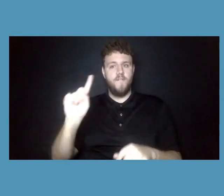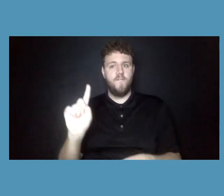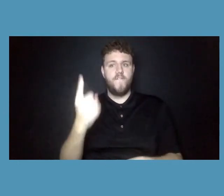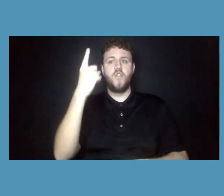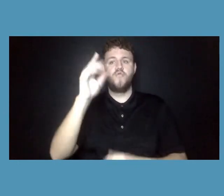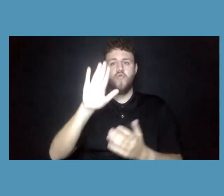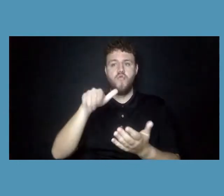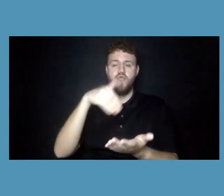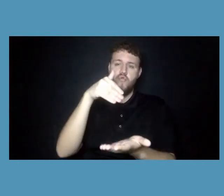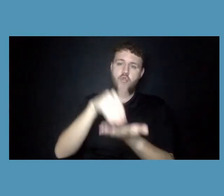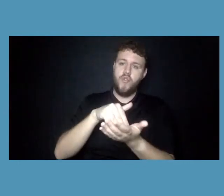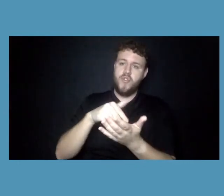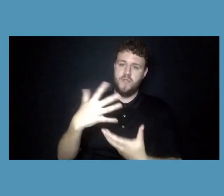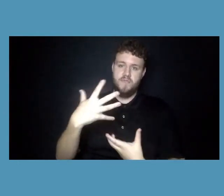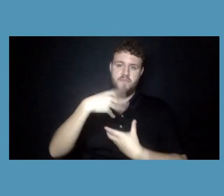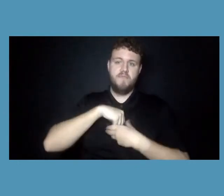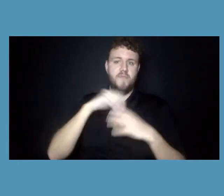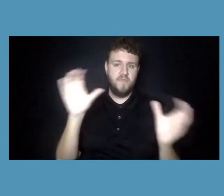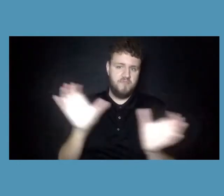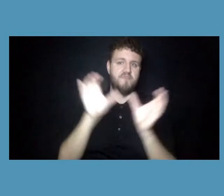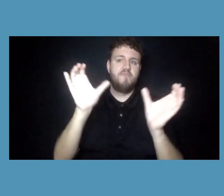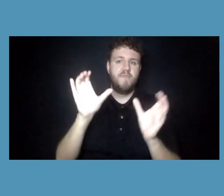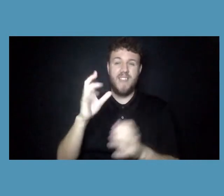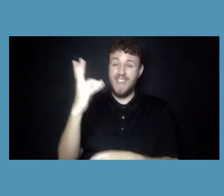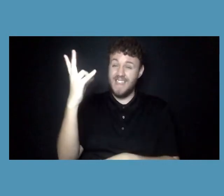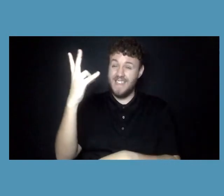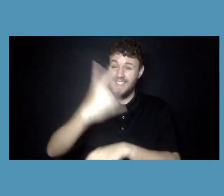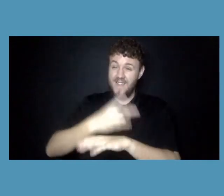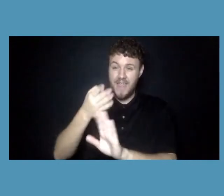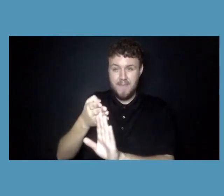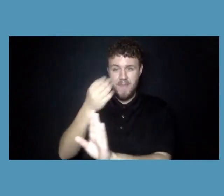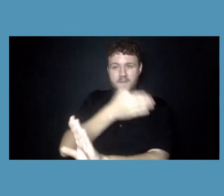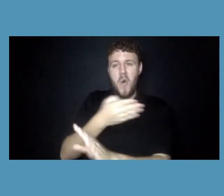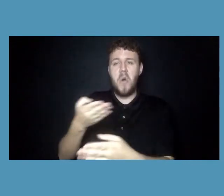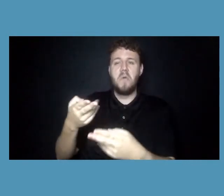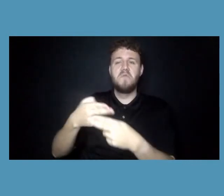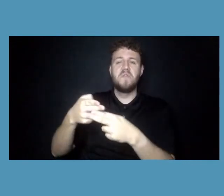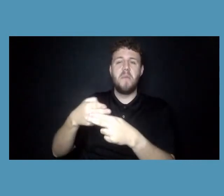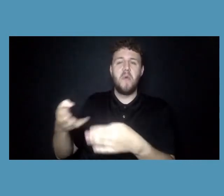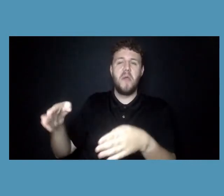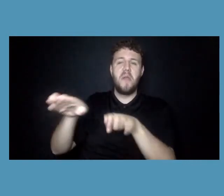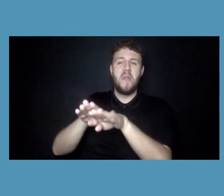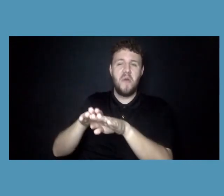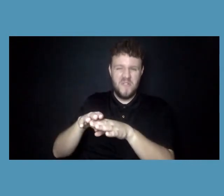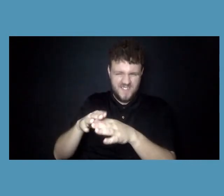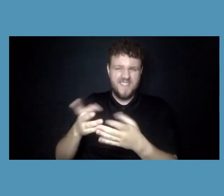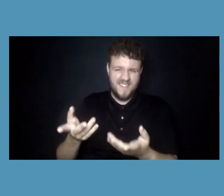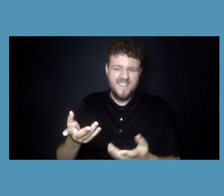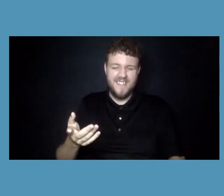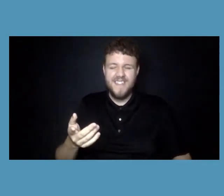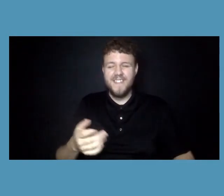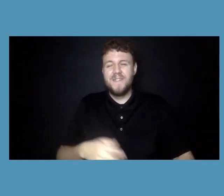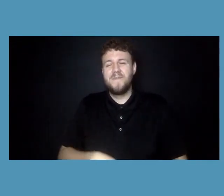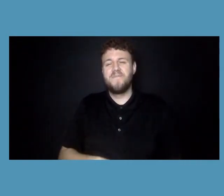Carolina seven days before we went into temporary closure. And while we were all quite sad that